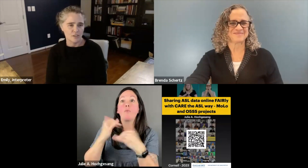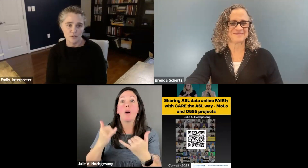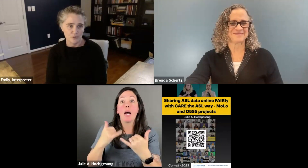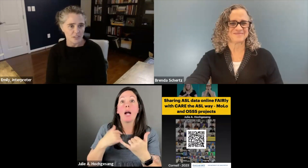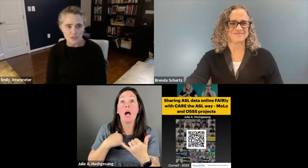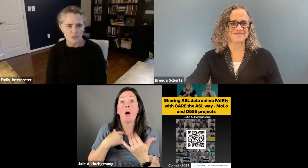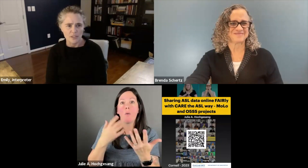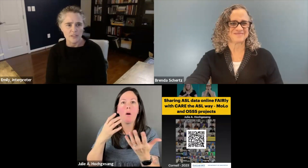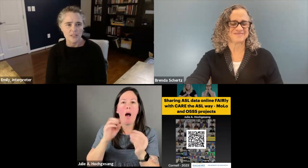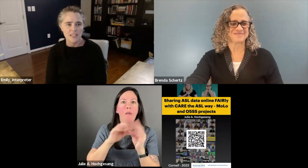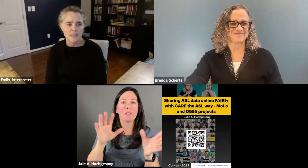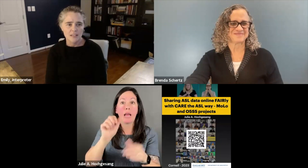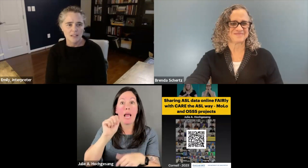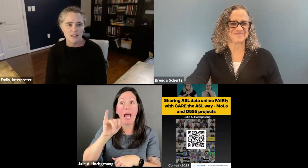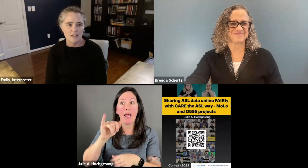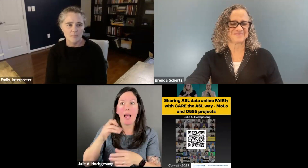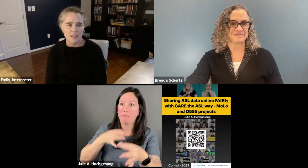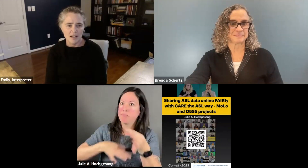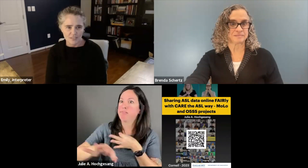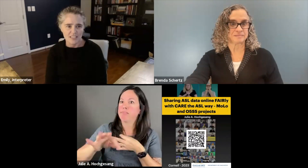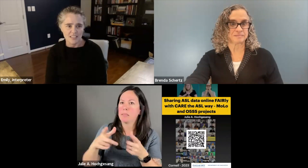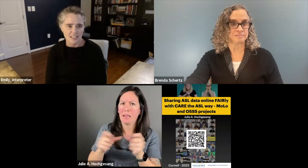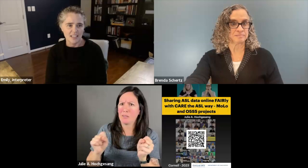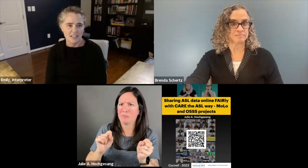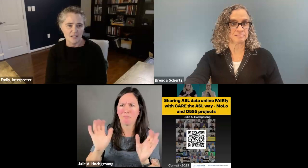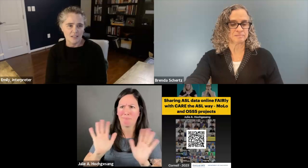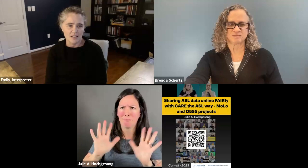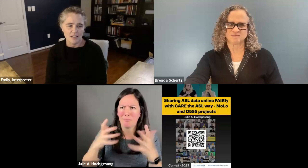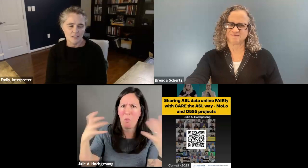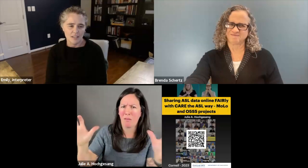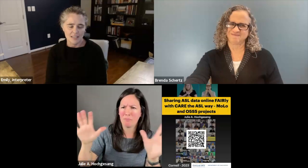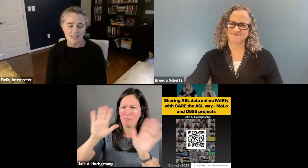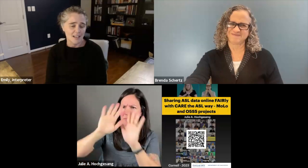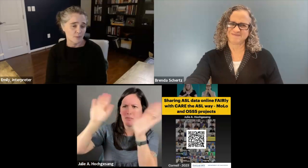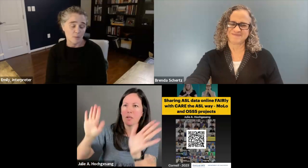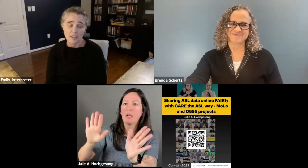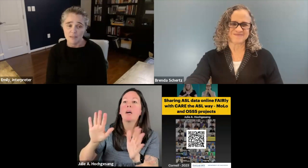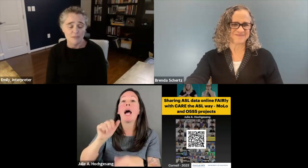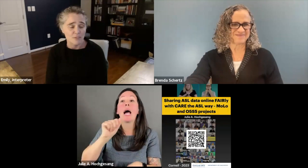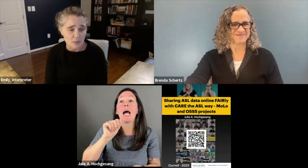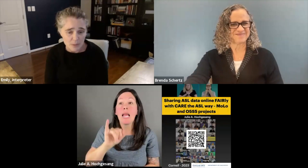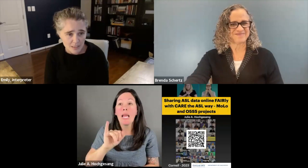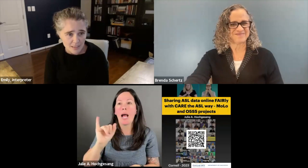social discourse obviously it's not a replacement for